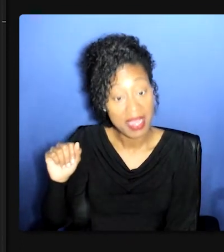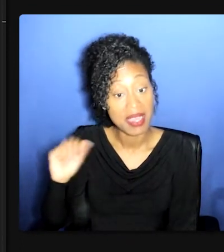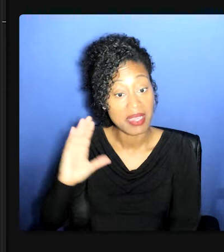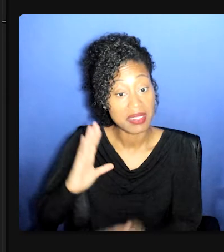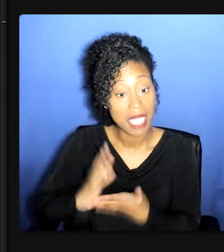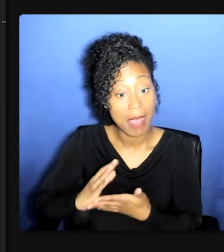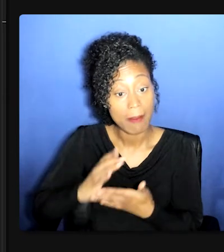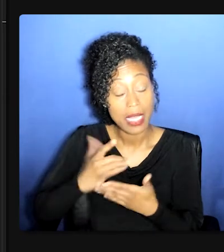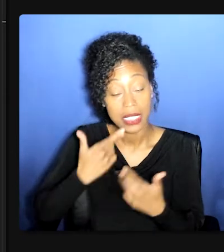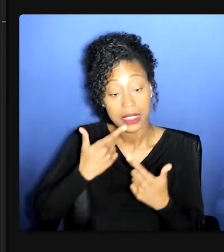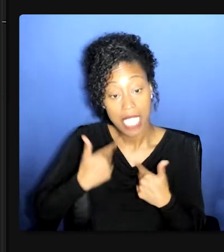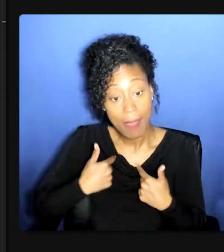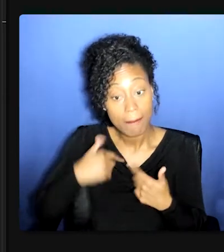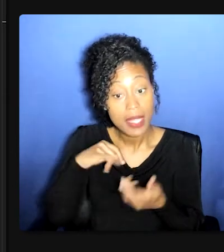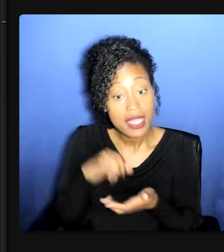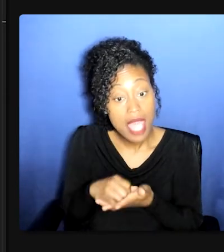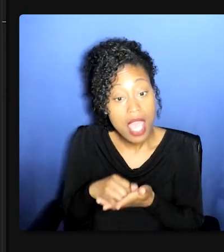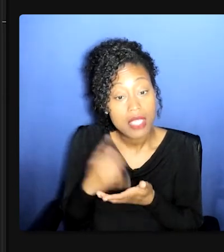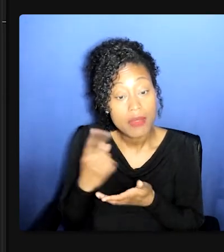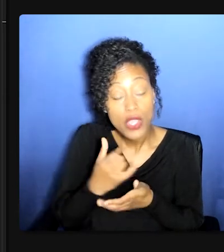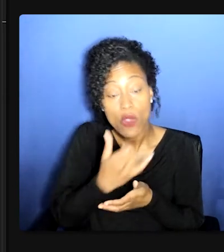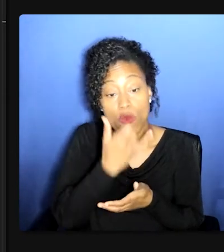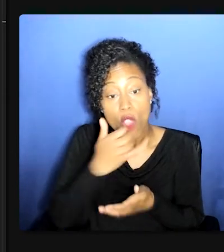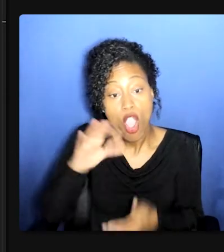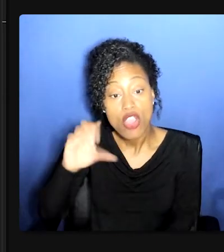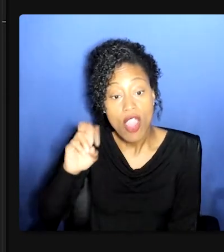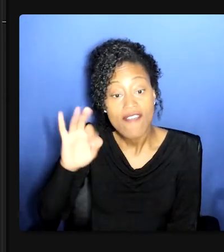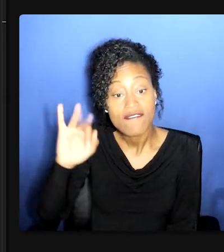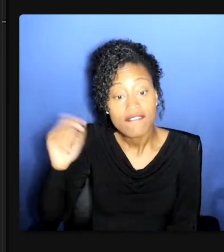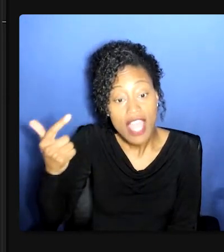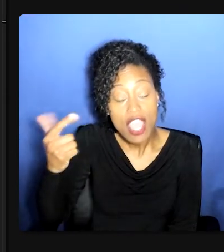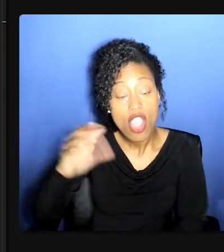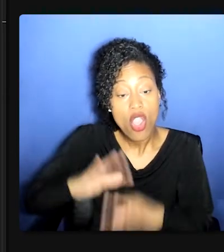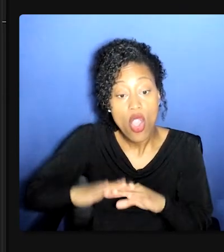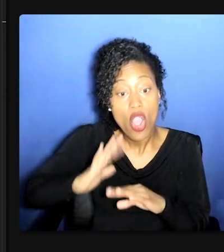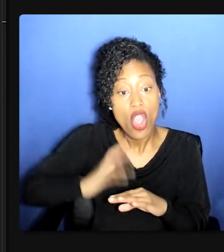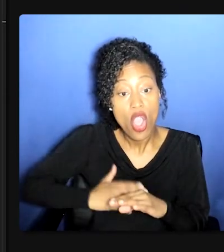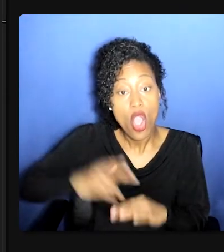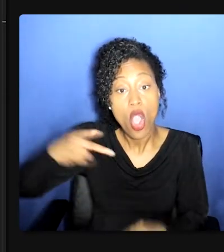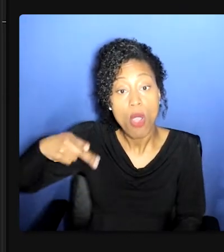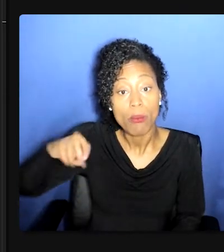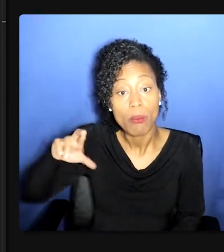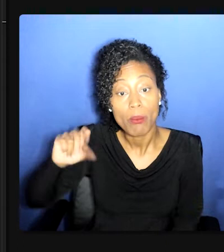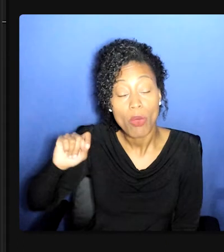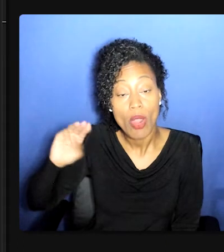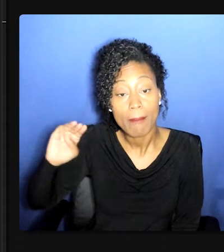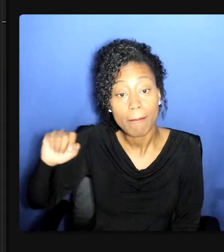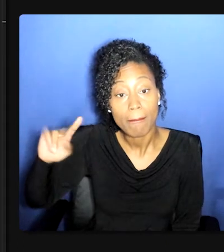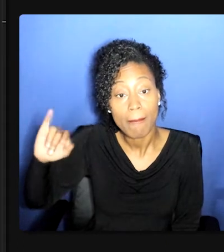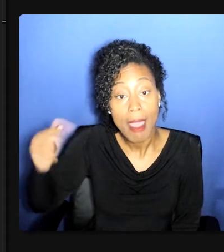and flagged a configuration error in our port mapping.